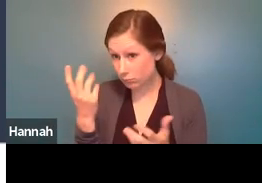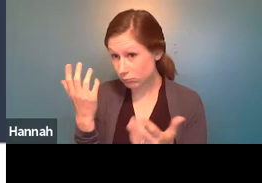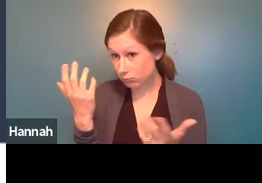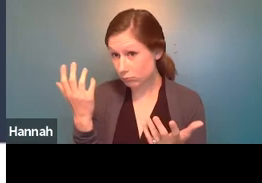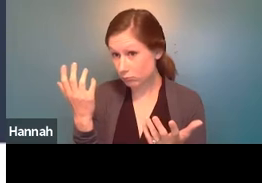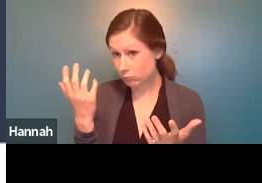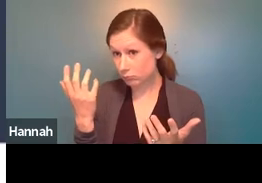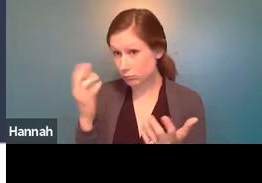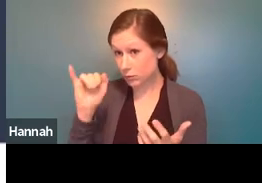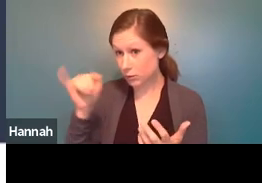Jason?